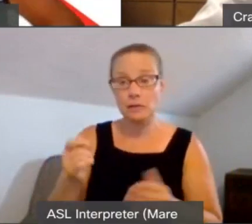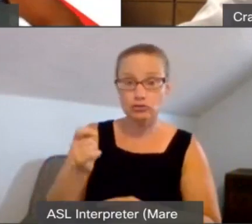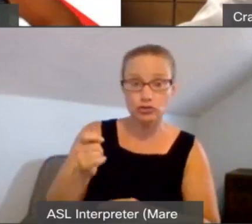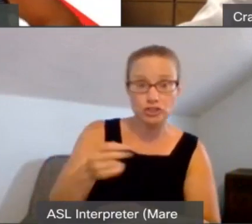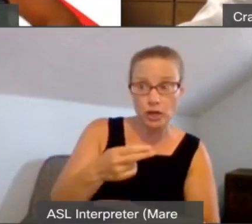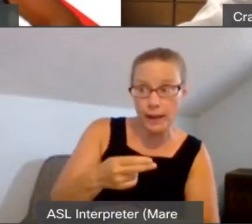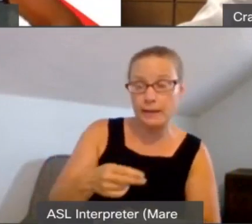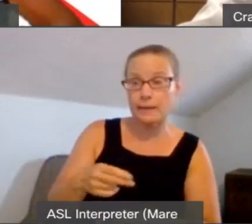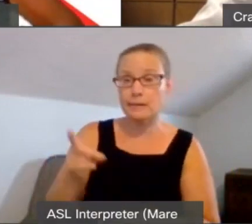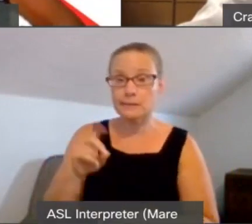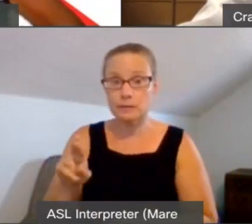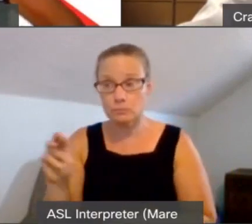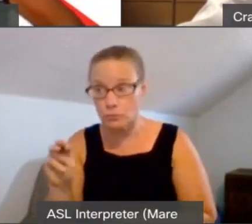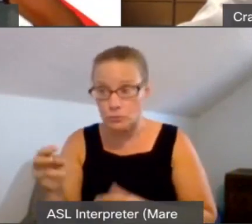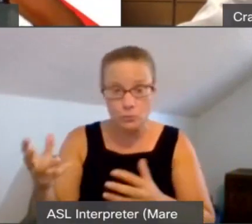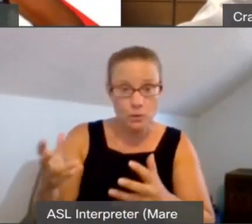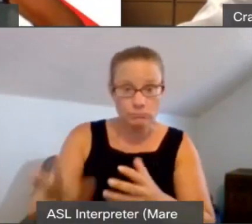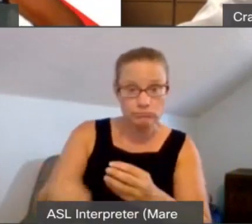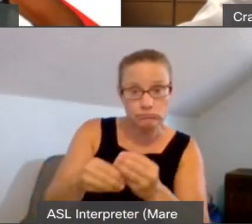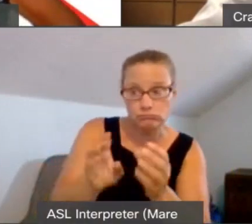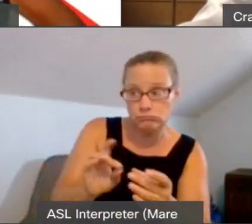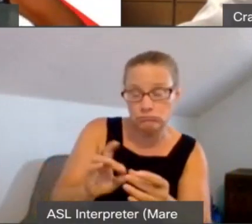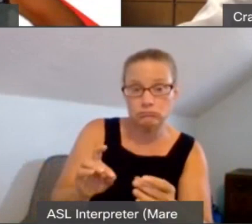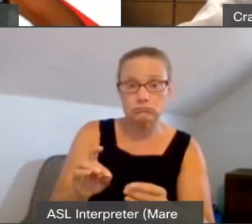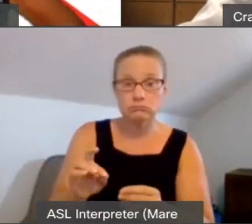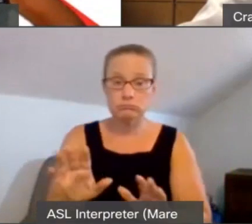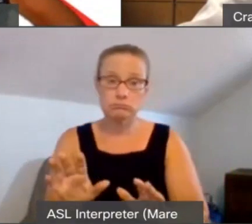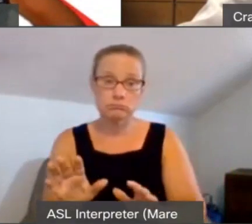just follow up to kind of bring this question full circle?